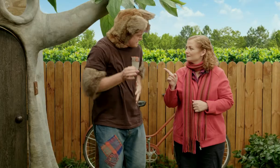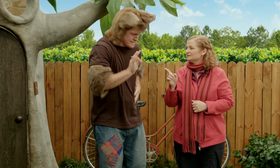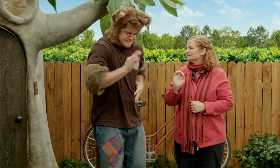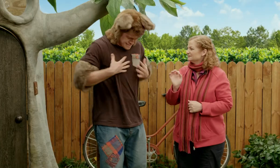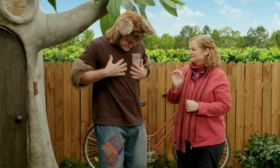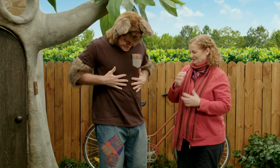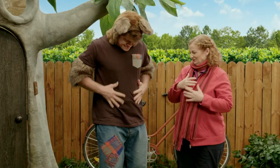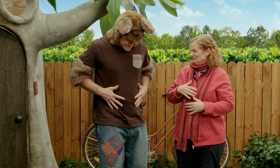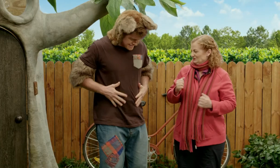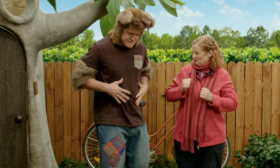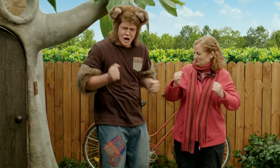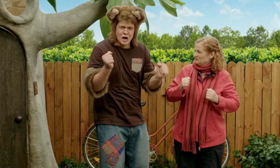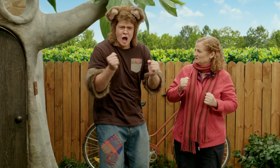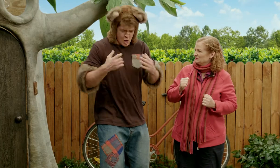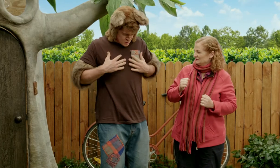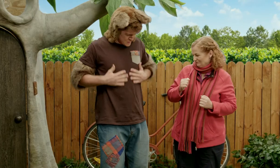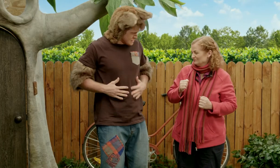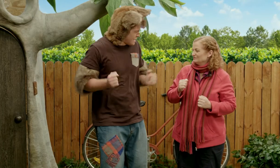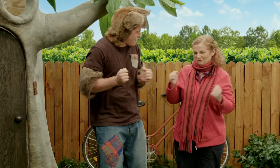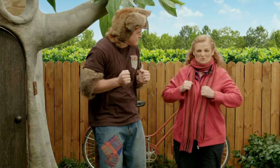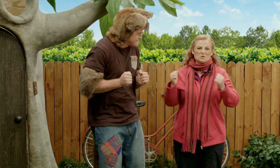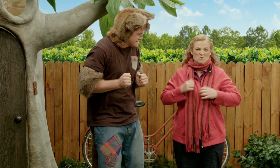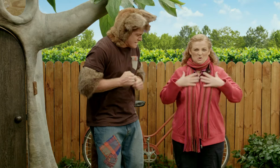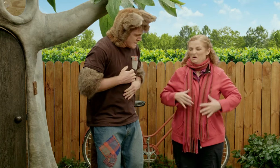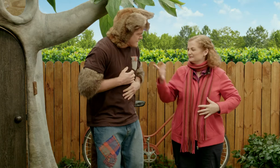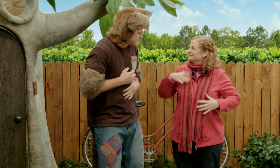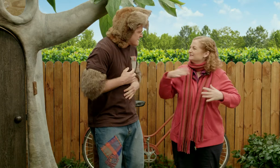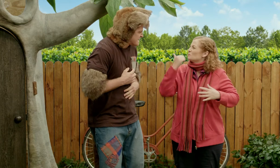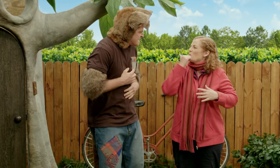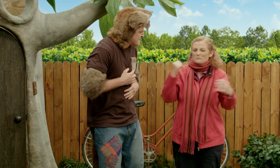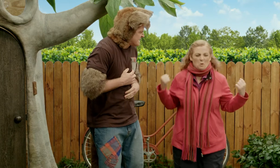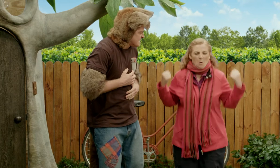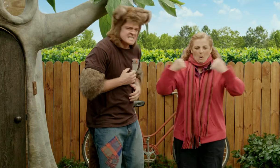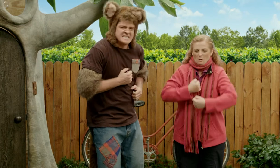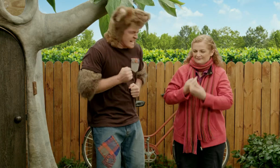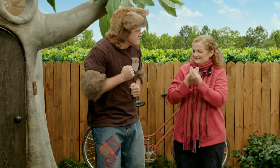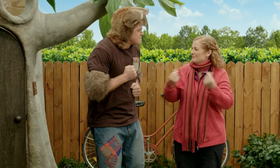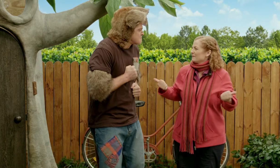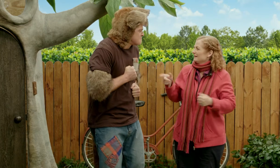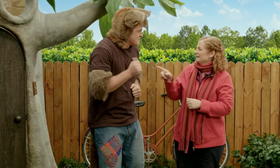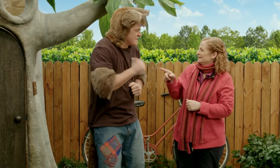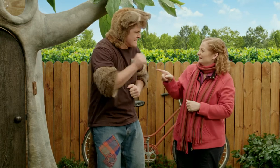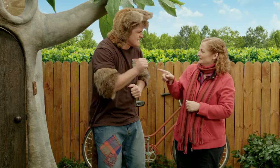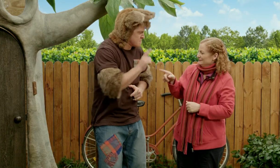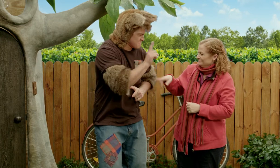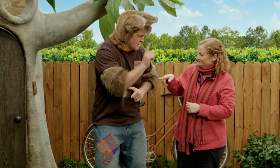Um, no. My body's a bit cold. Yes, you do look cold. You need a jacket or something Possum,